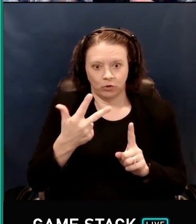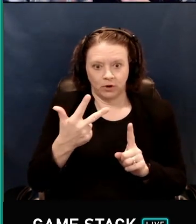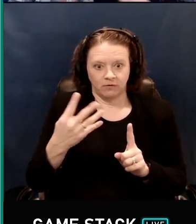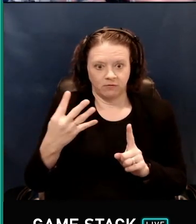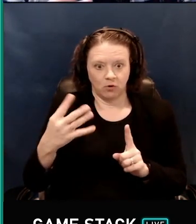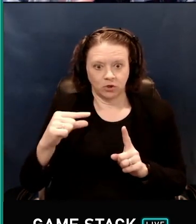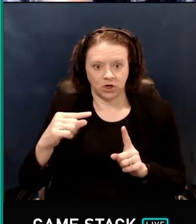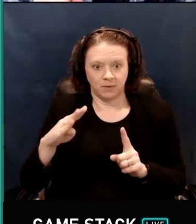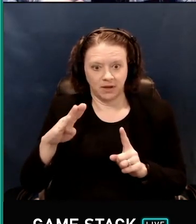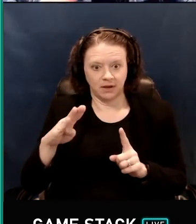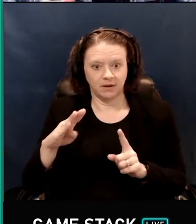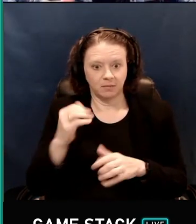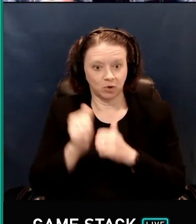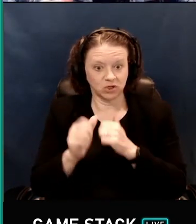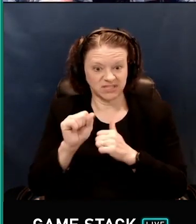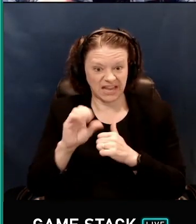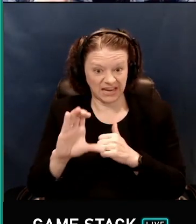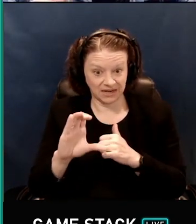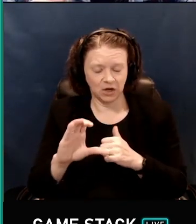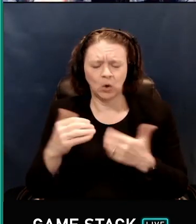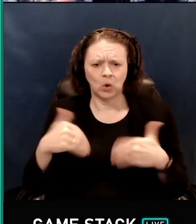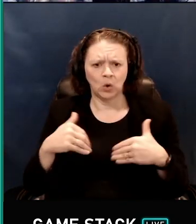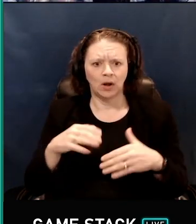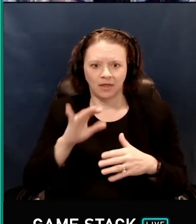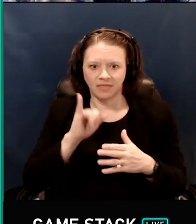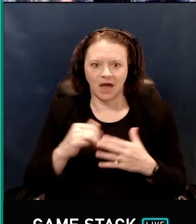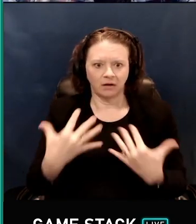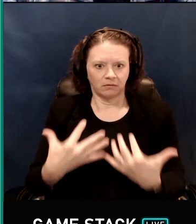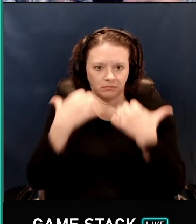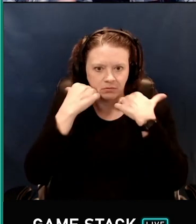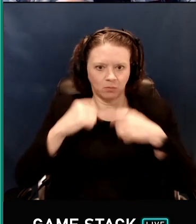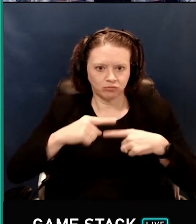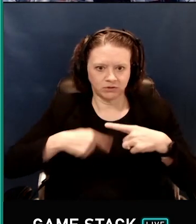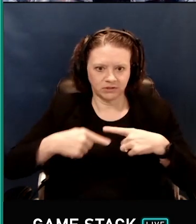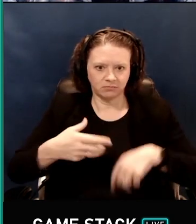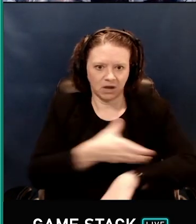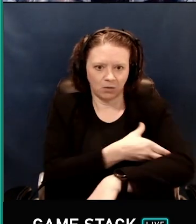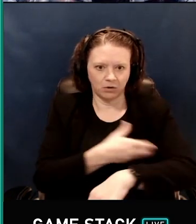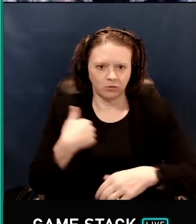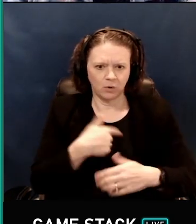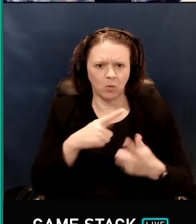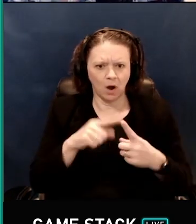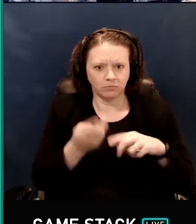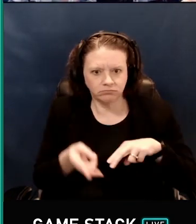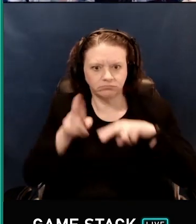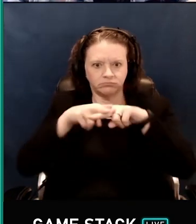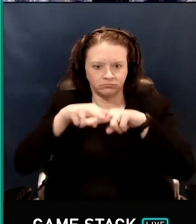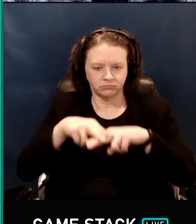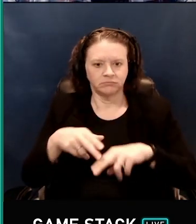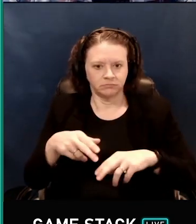so you really want that higher decompression bandwidth on the GPU, so that you're not bound on CPU.